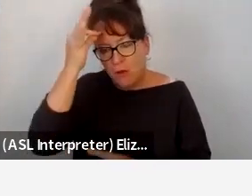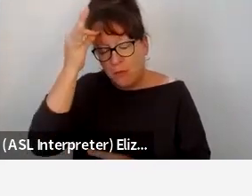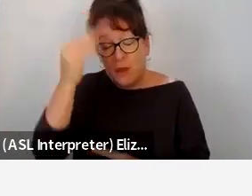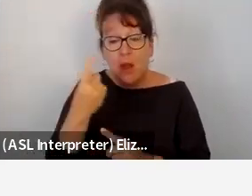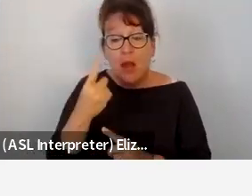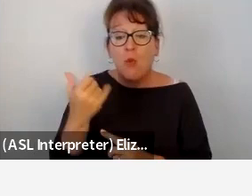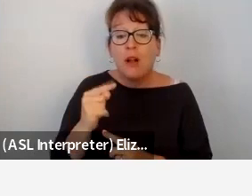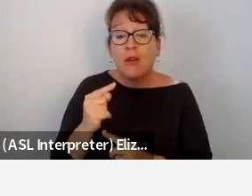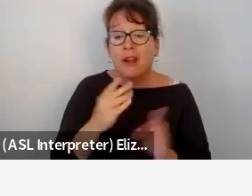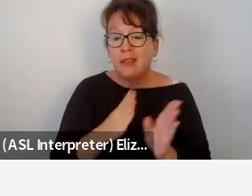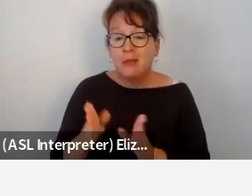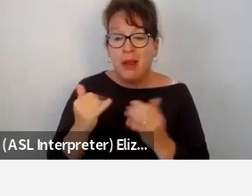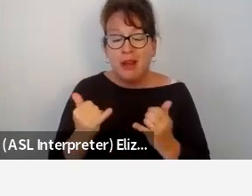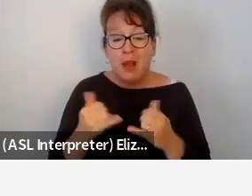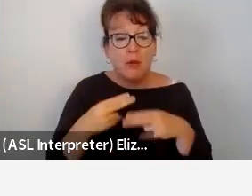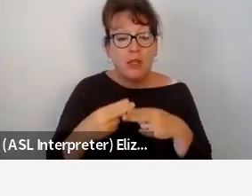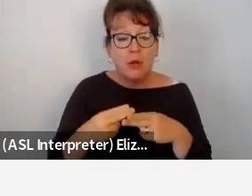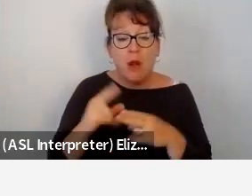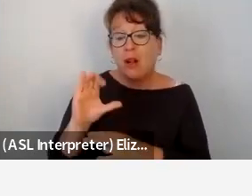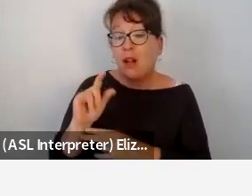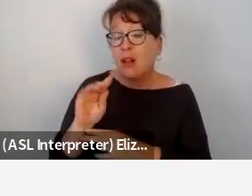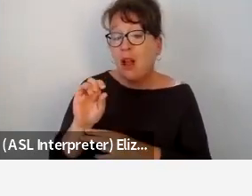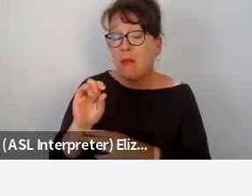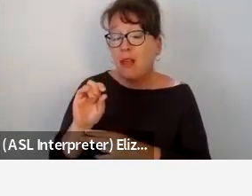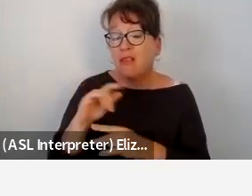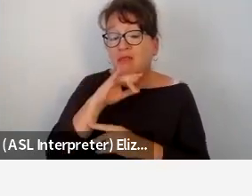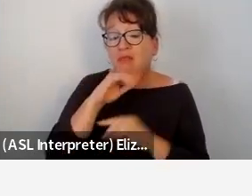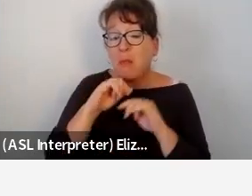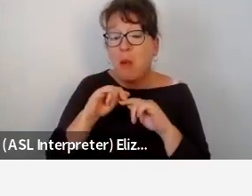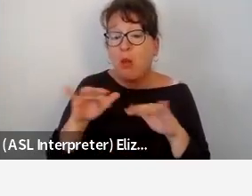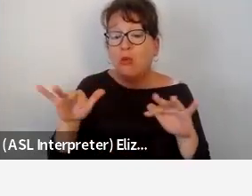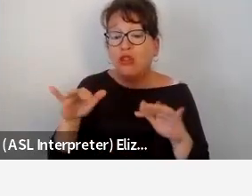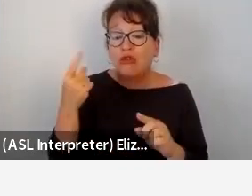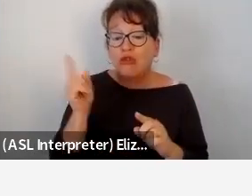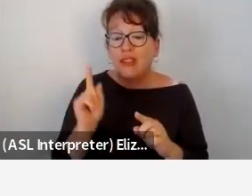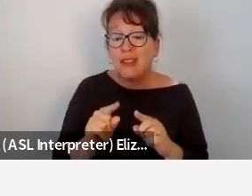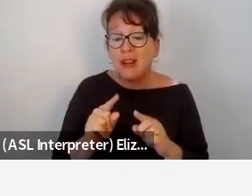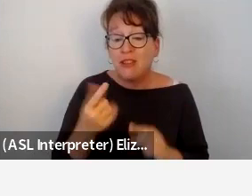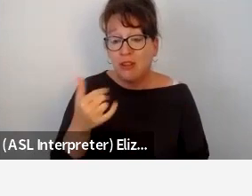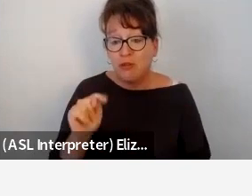planning grant to participate in the zero-emission technology deployment lane?" Great question. No,